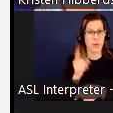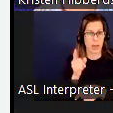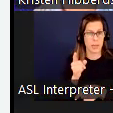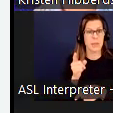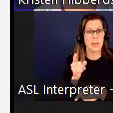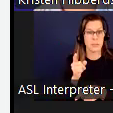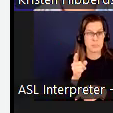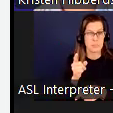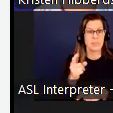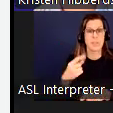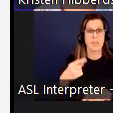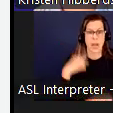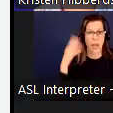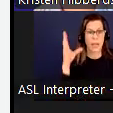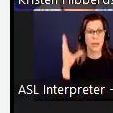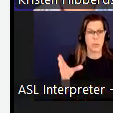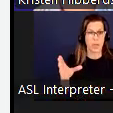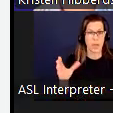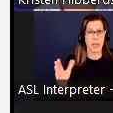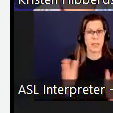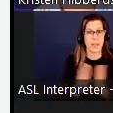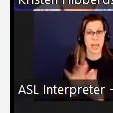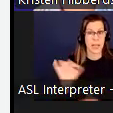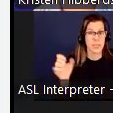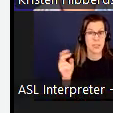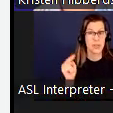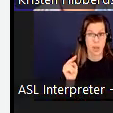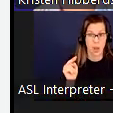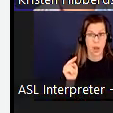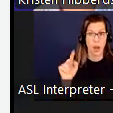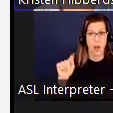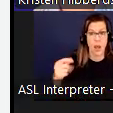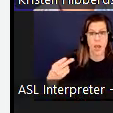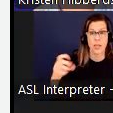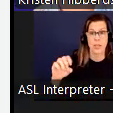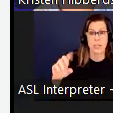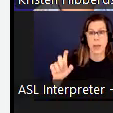But I will ask John Thompson, our lead policy analyst to see if he